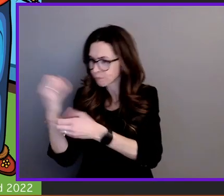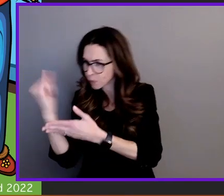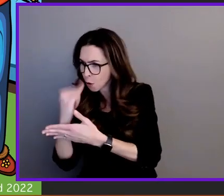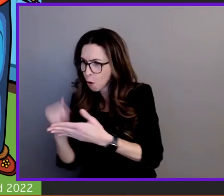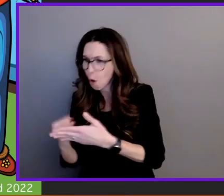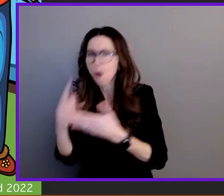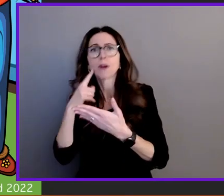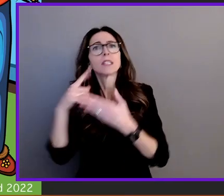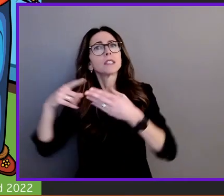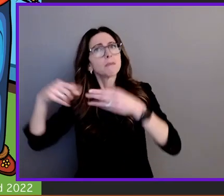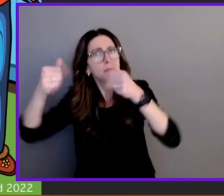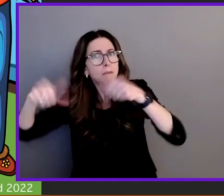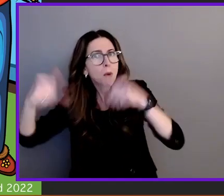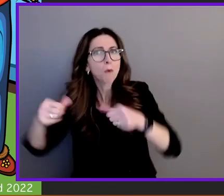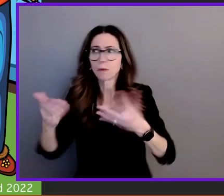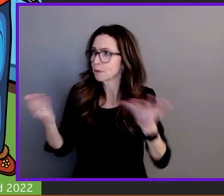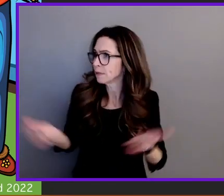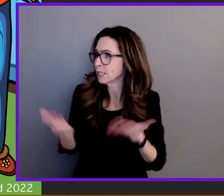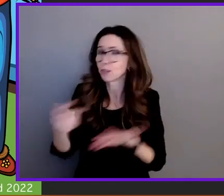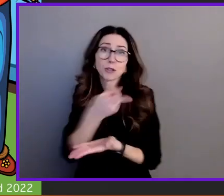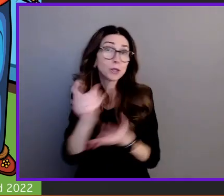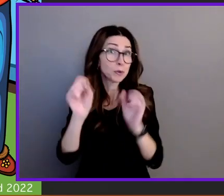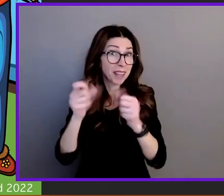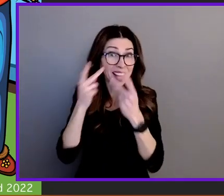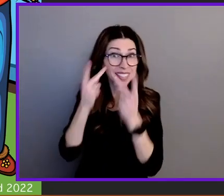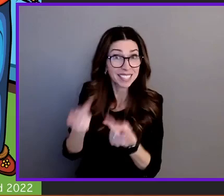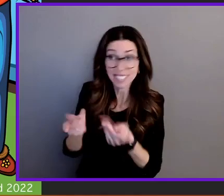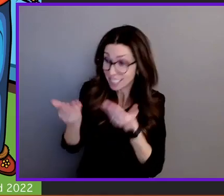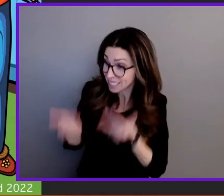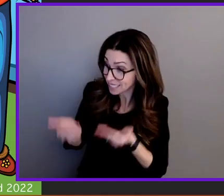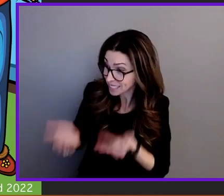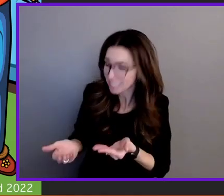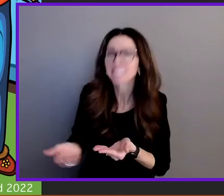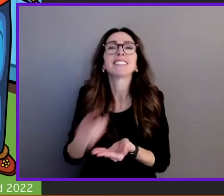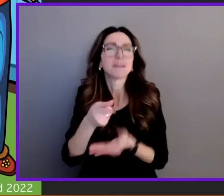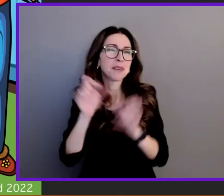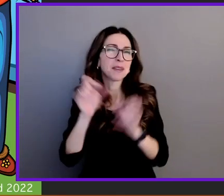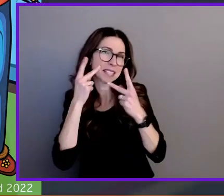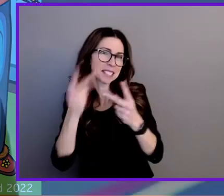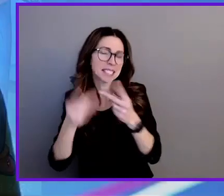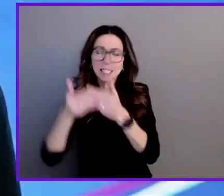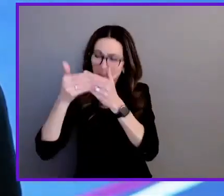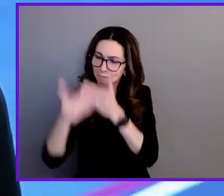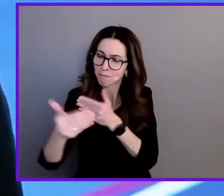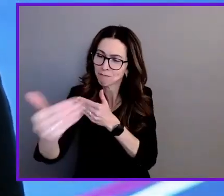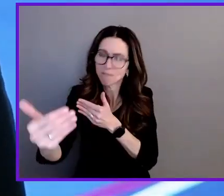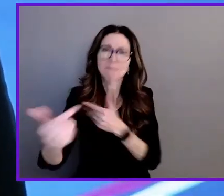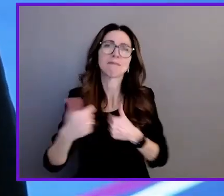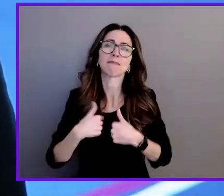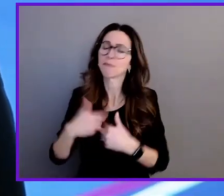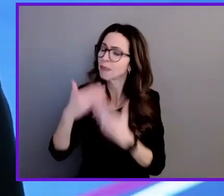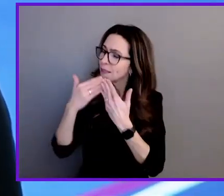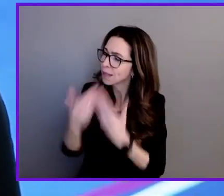I would like to thank Chief Lady Bird for this inspired and inspiring work.